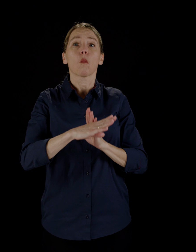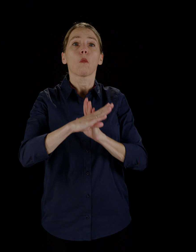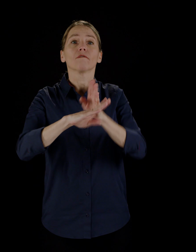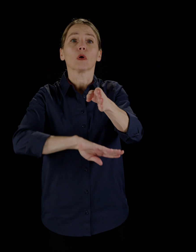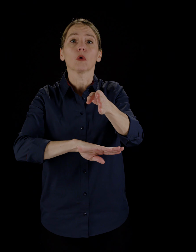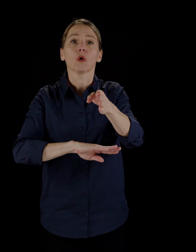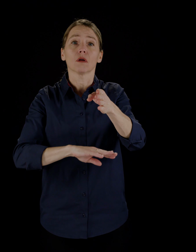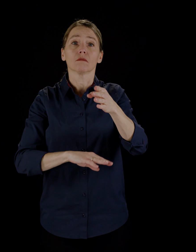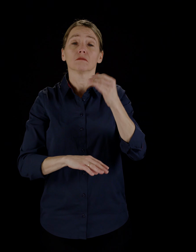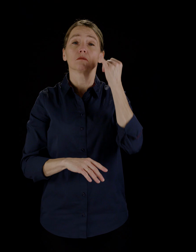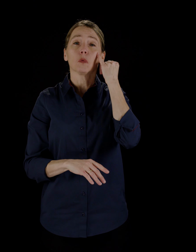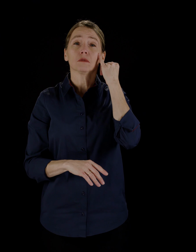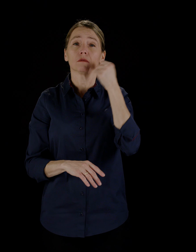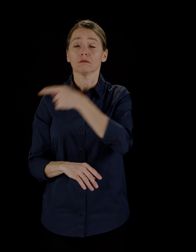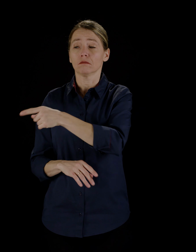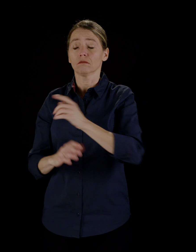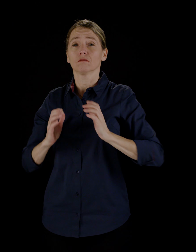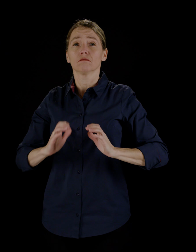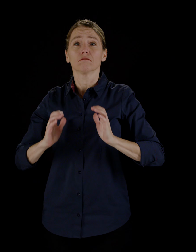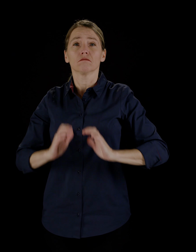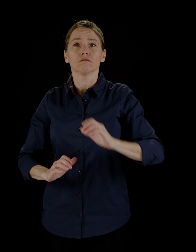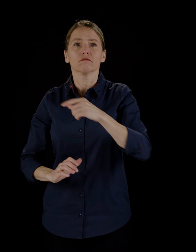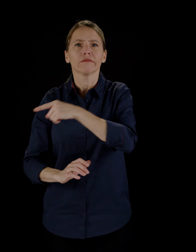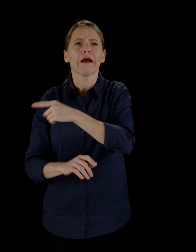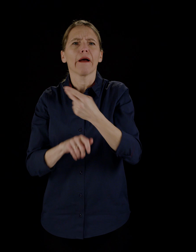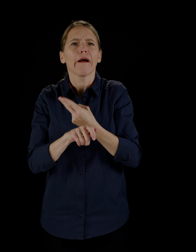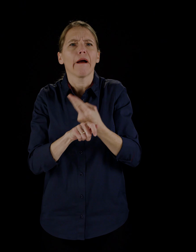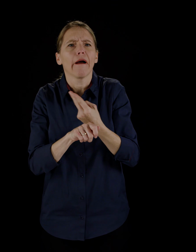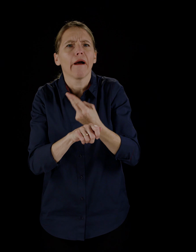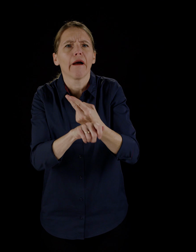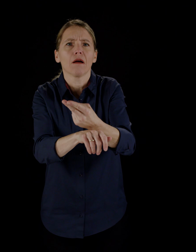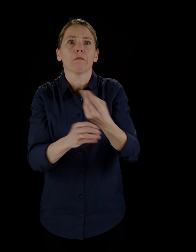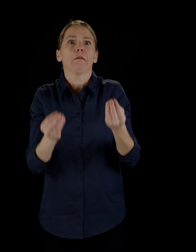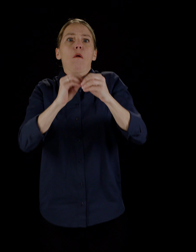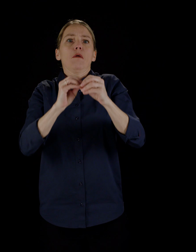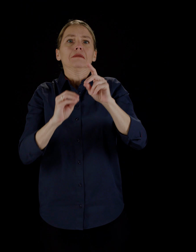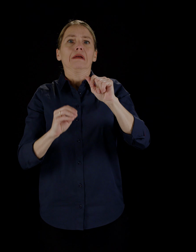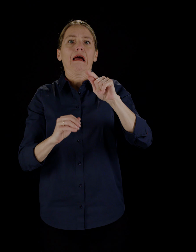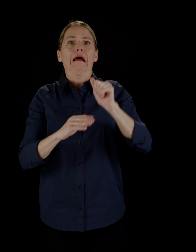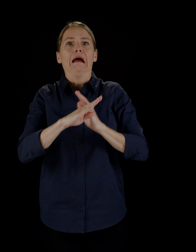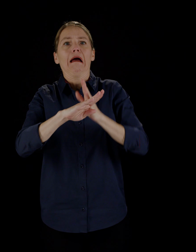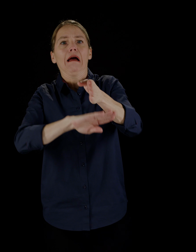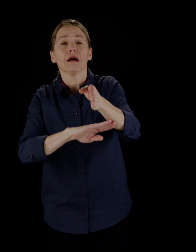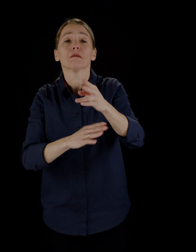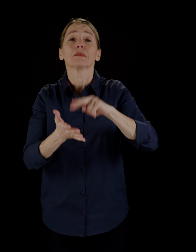Going over a usage allowance may result in additional charges as identified in the plan.